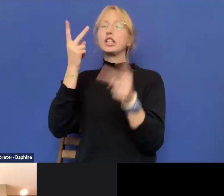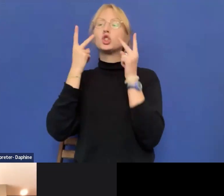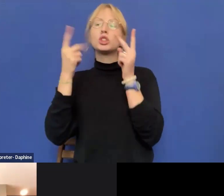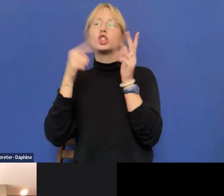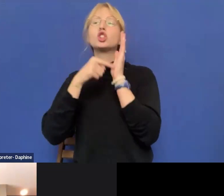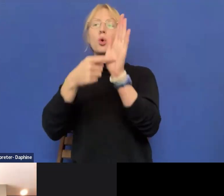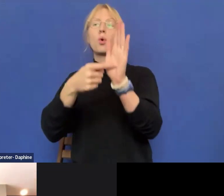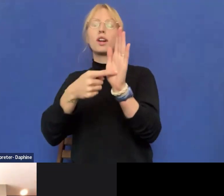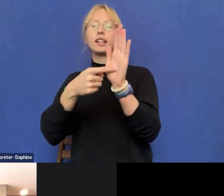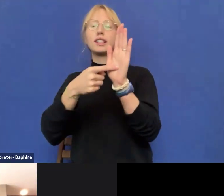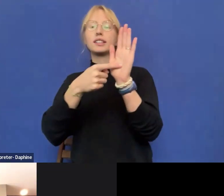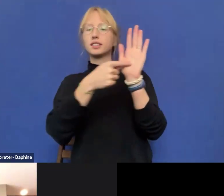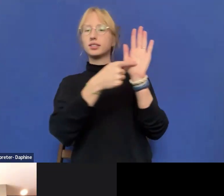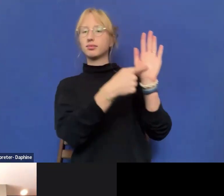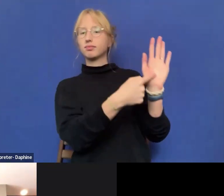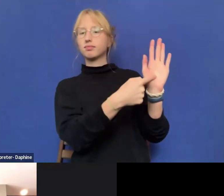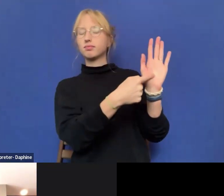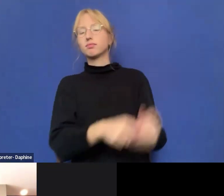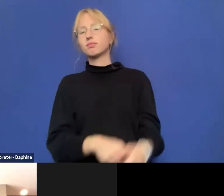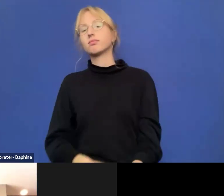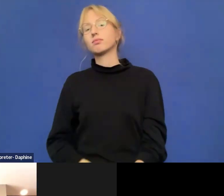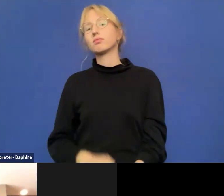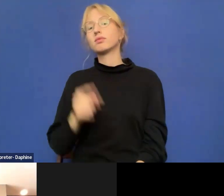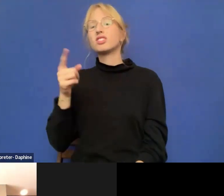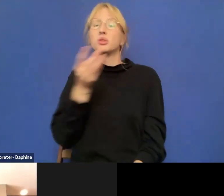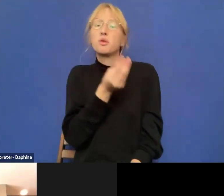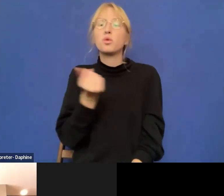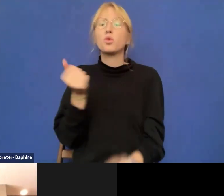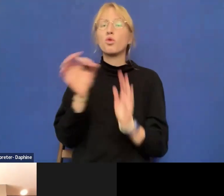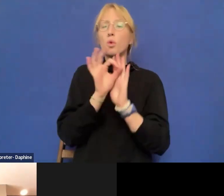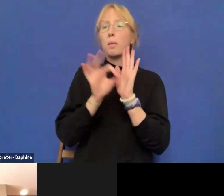format. There multiple formats you can present qualitative data.